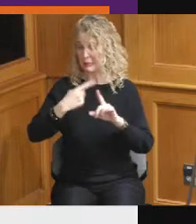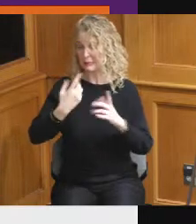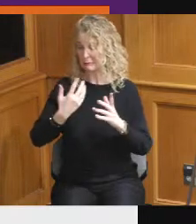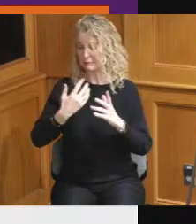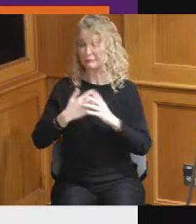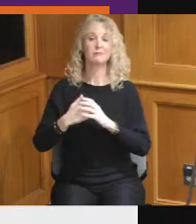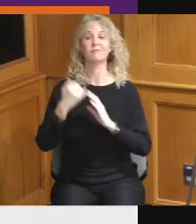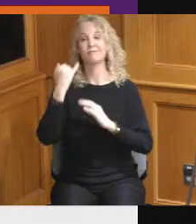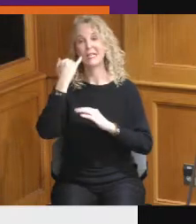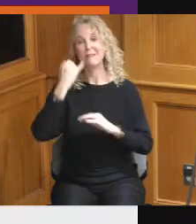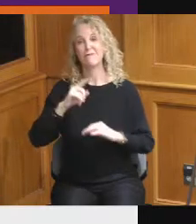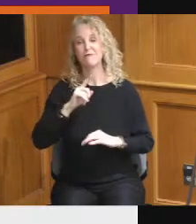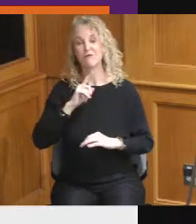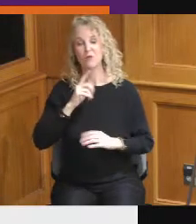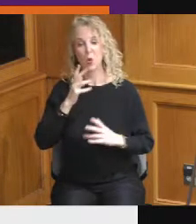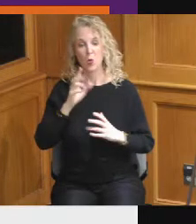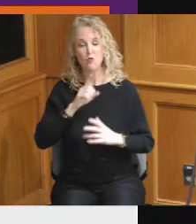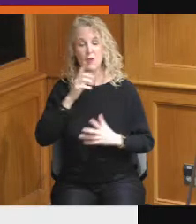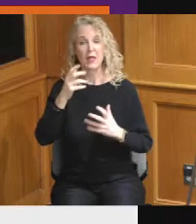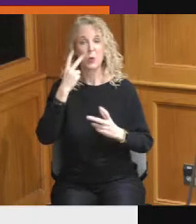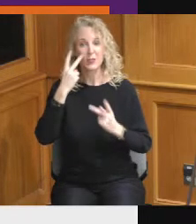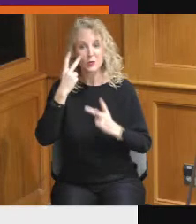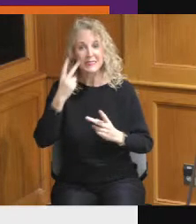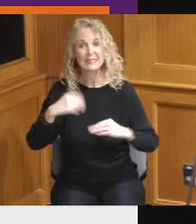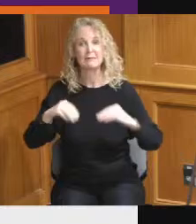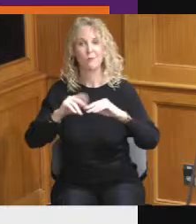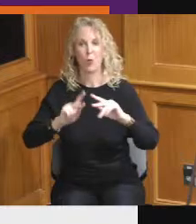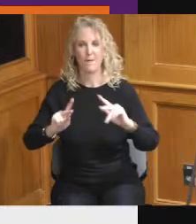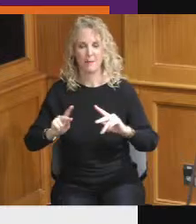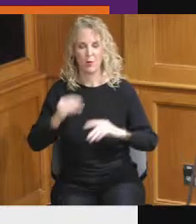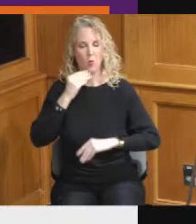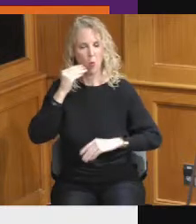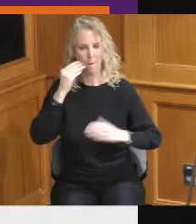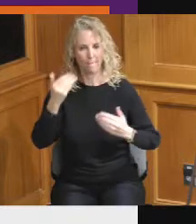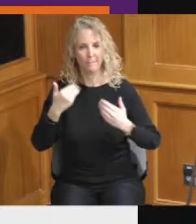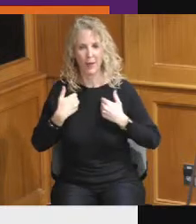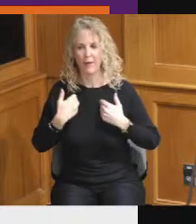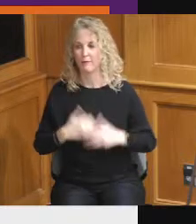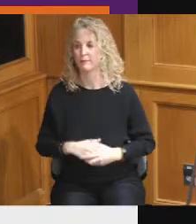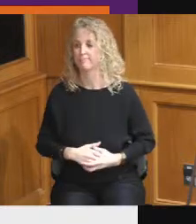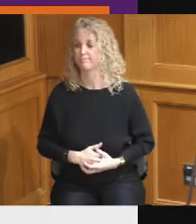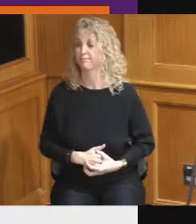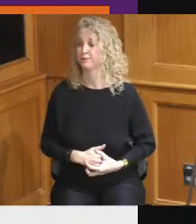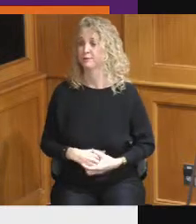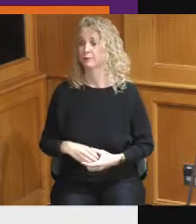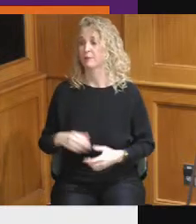we're talking about really meaningfully moving the needle on lots of numbers this is we have